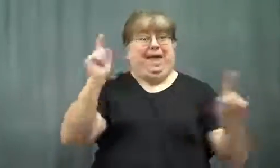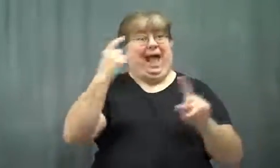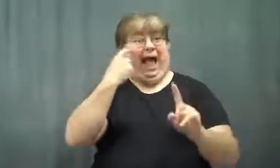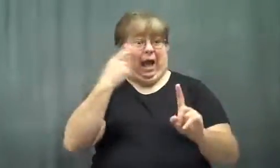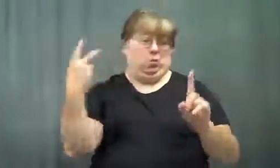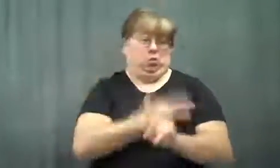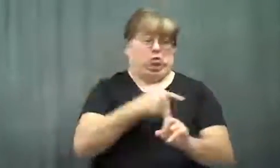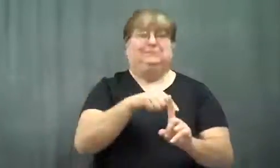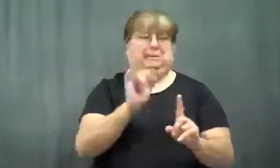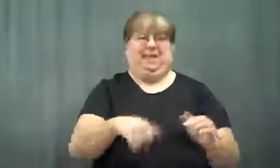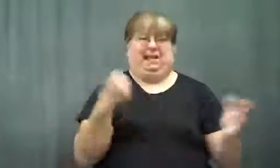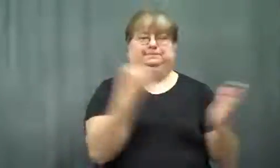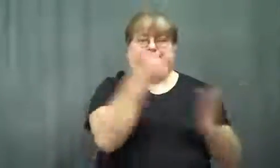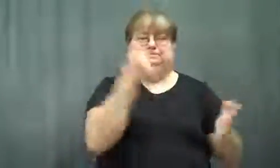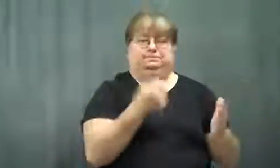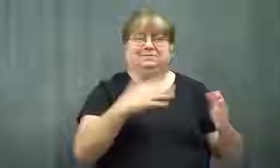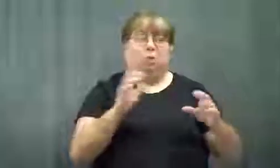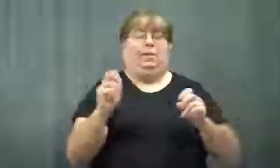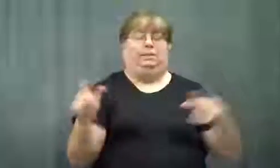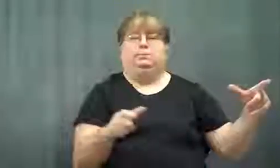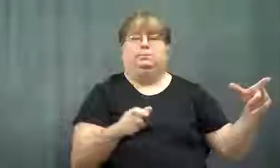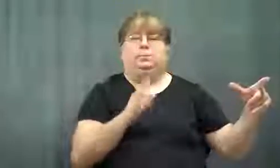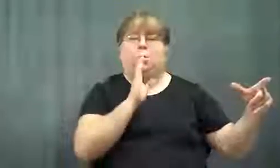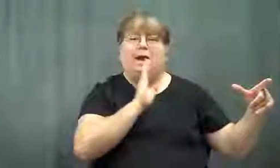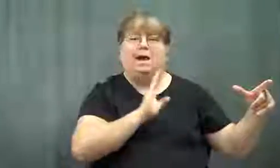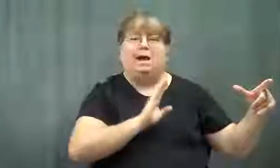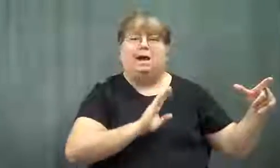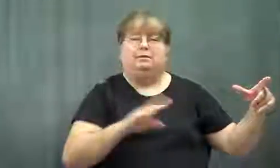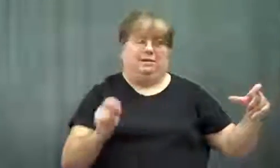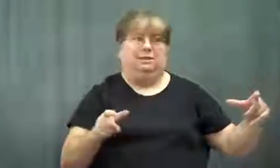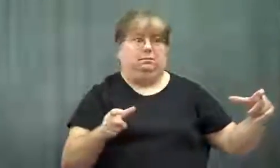Landfall is when the eye hits. Then there is a calm.